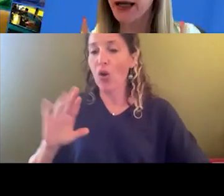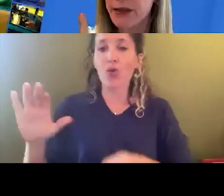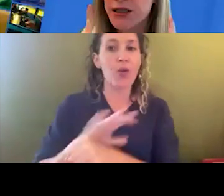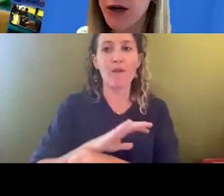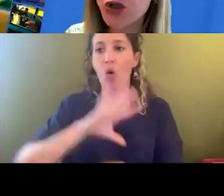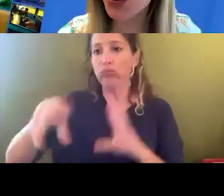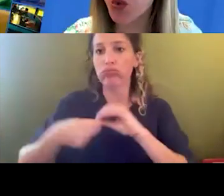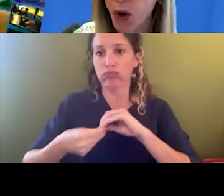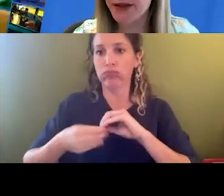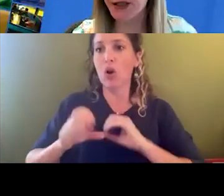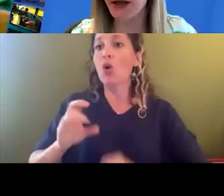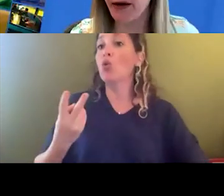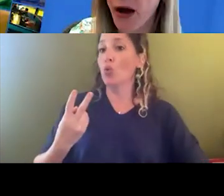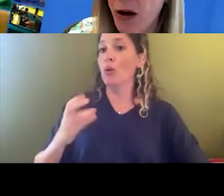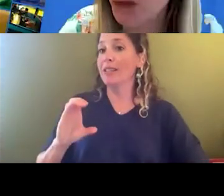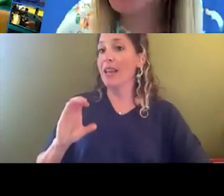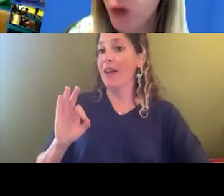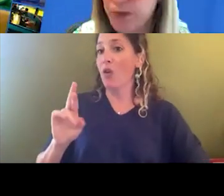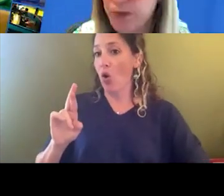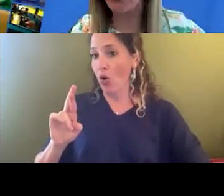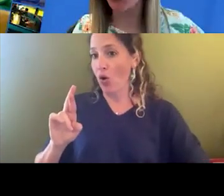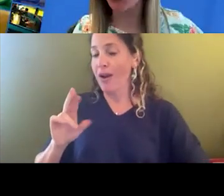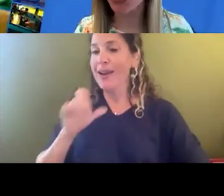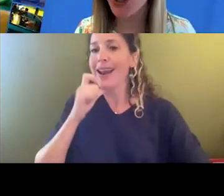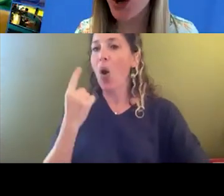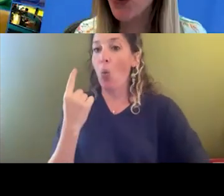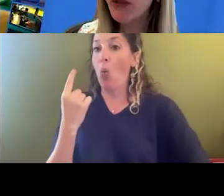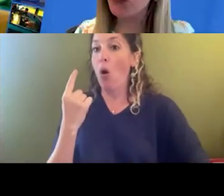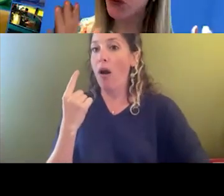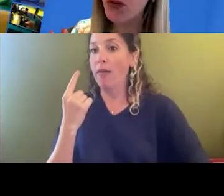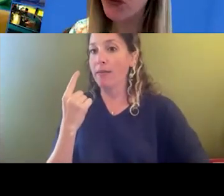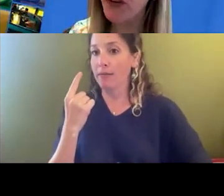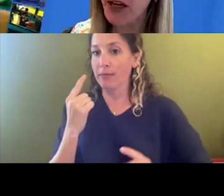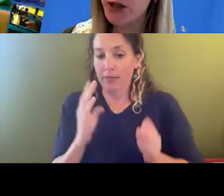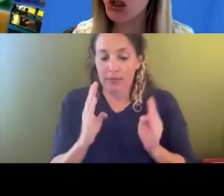It's not just one set of terms and conditions, rather for the foundation,